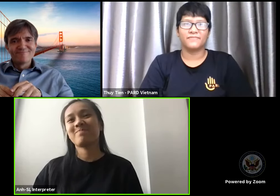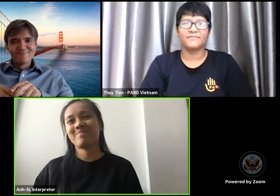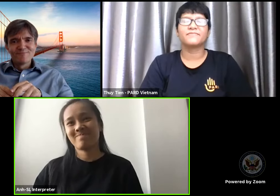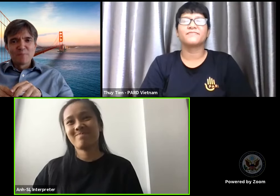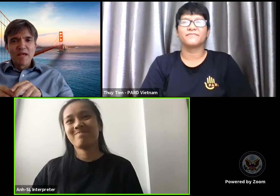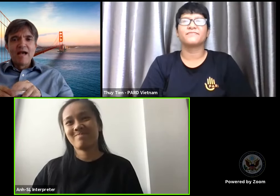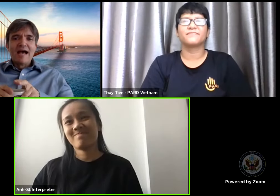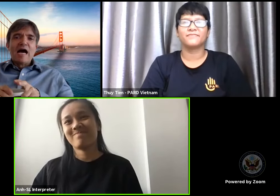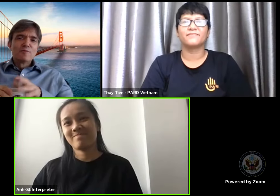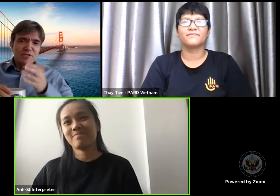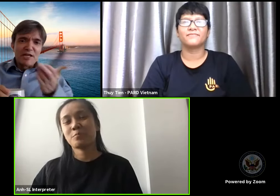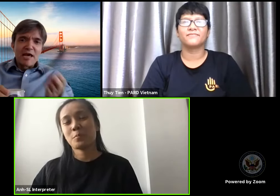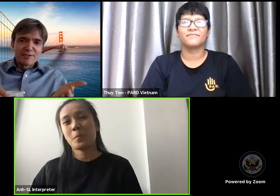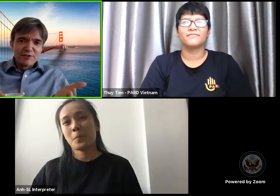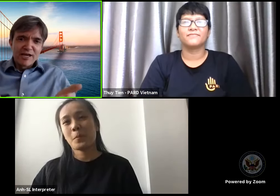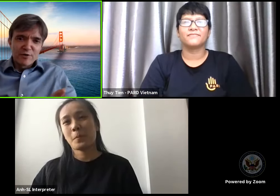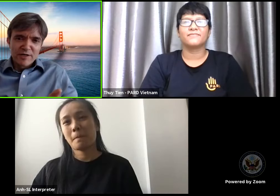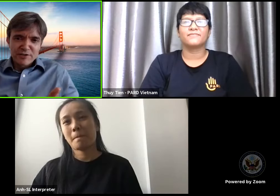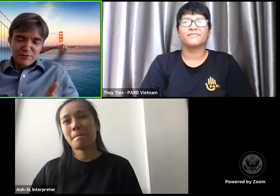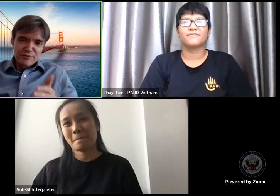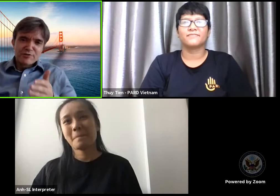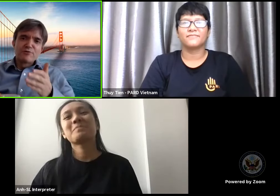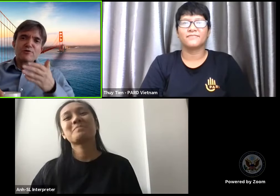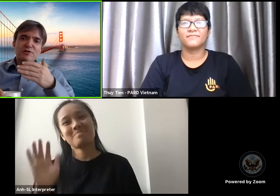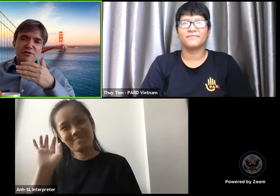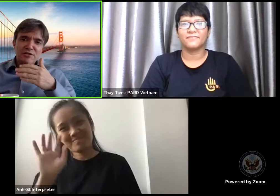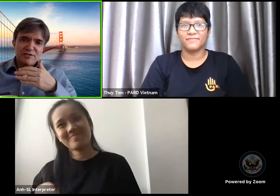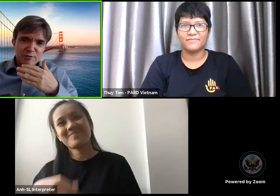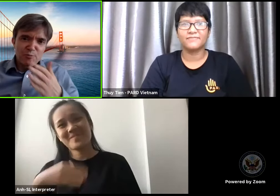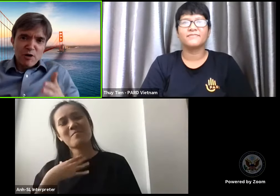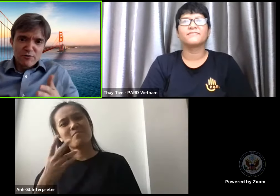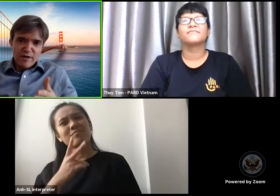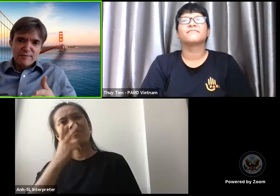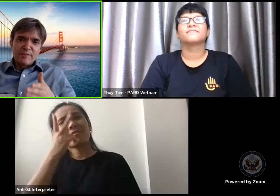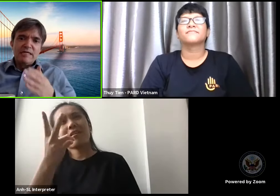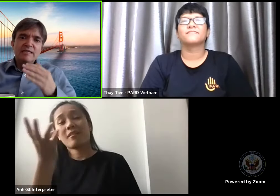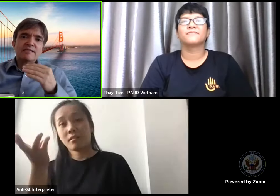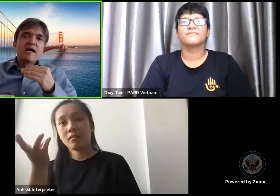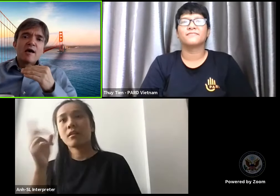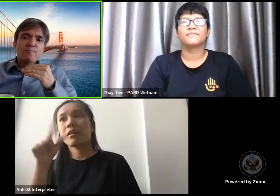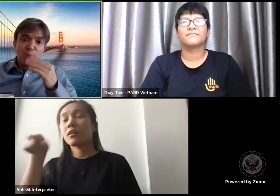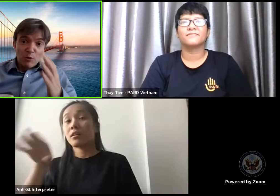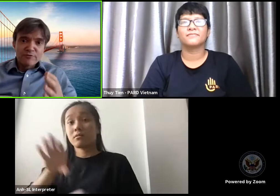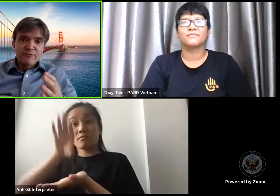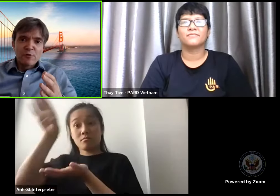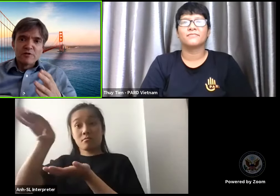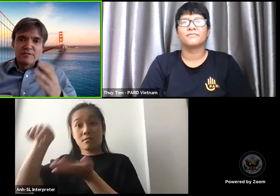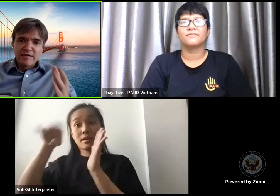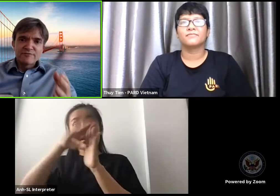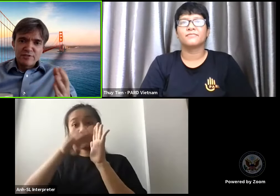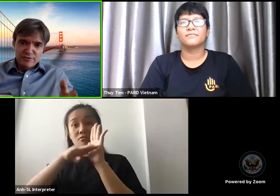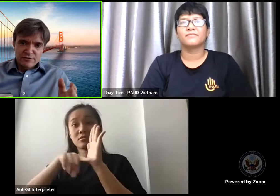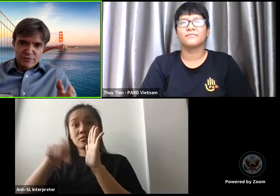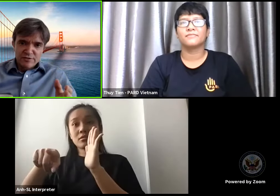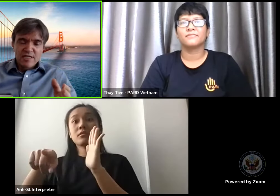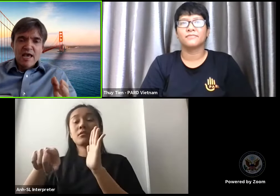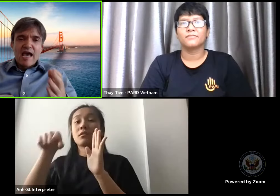[Jason] I was going to ask you that question -- so, this program is both for deaf teachers